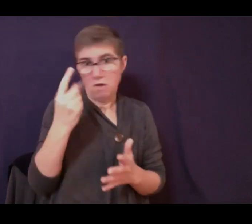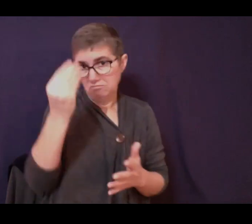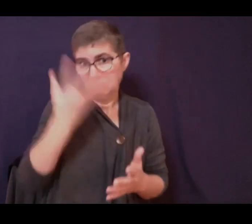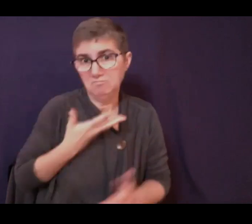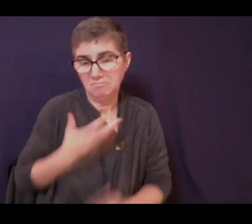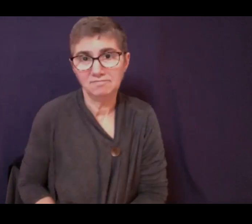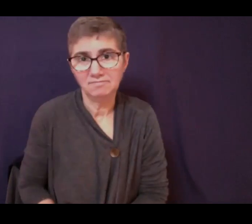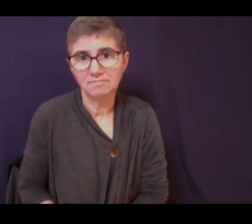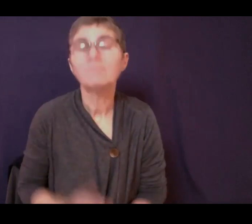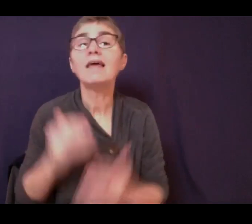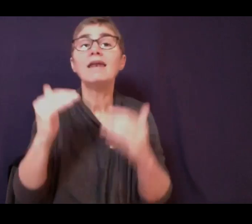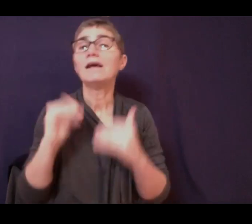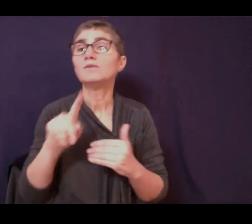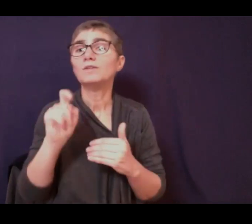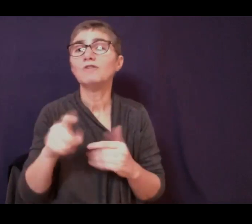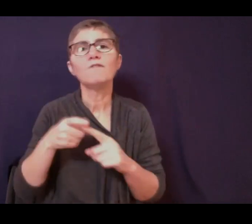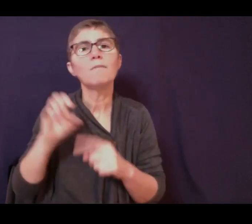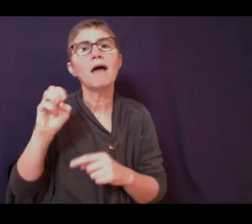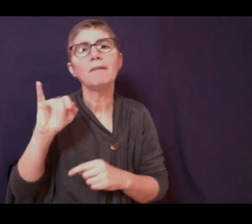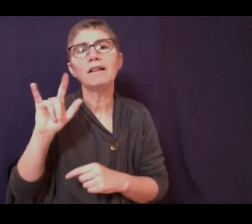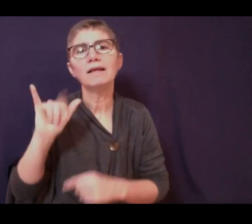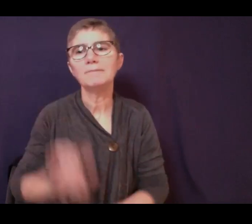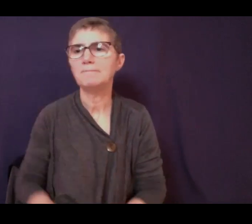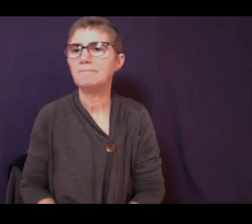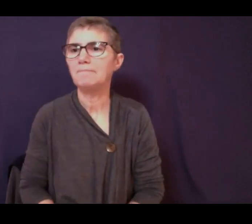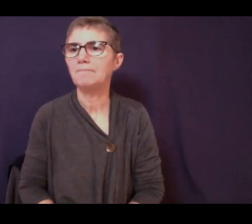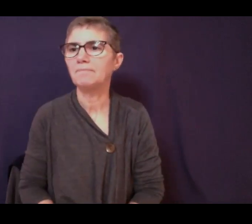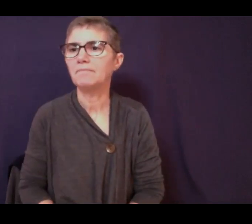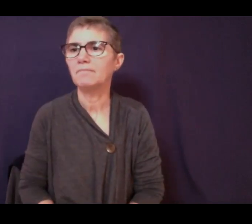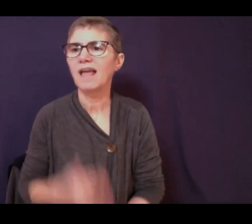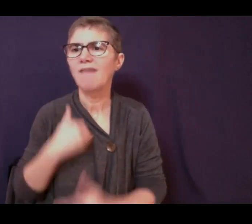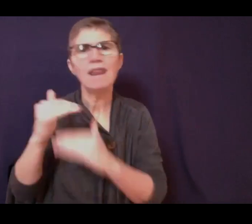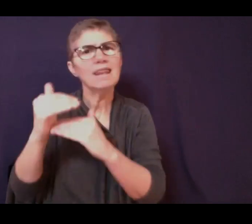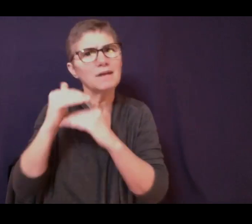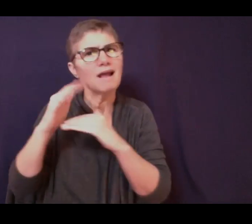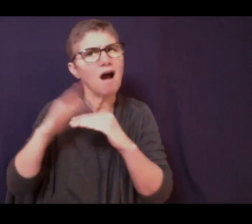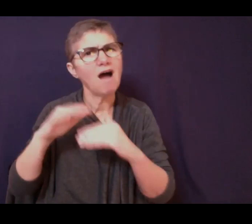Alright next question is from Emily, are there limitations on emotional support animals